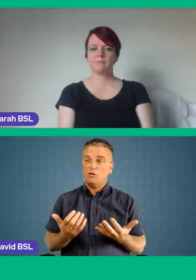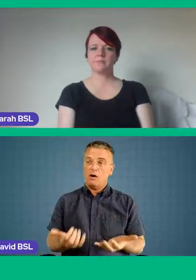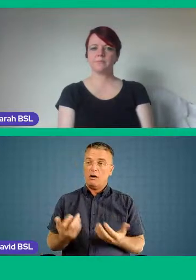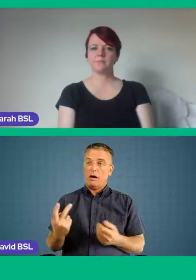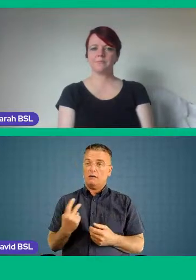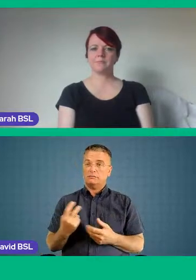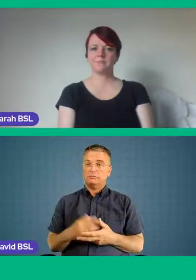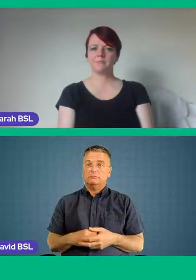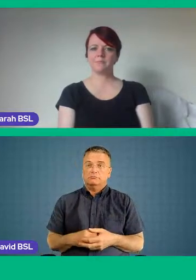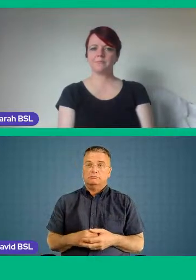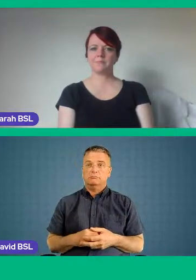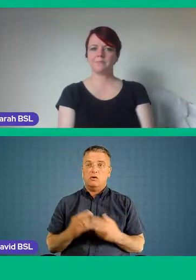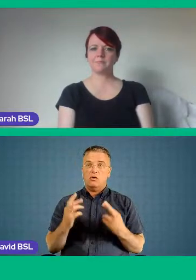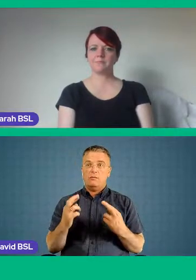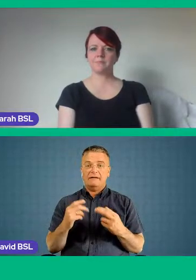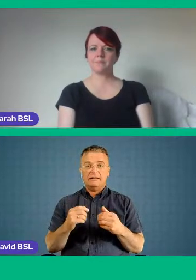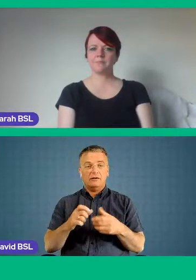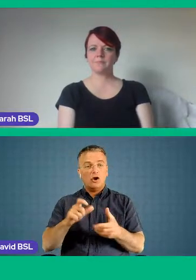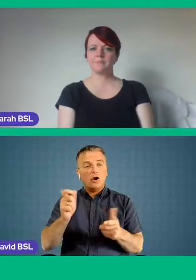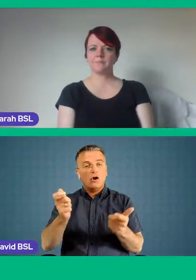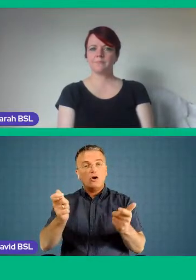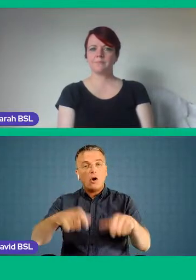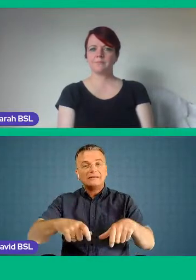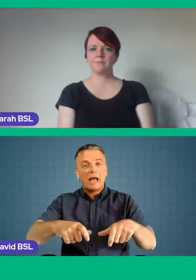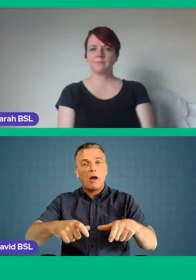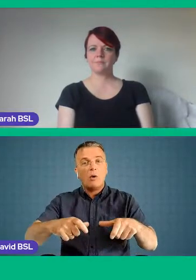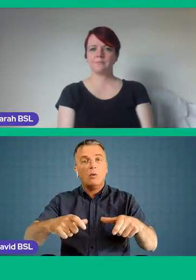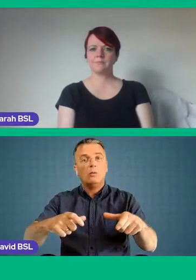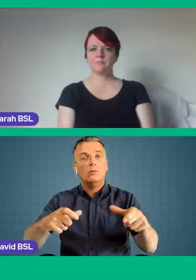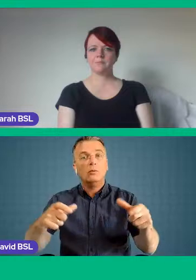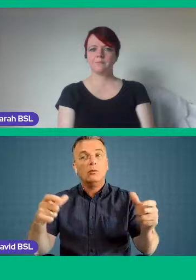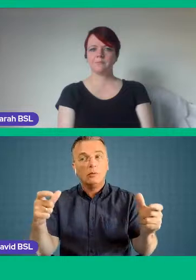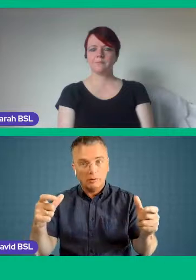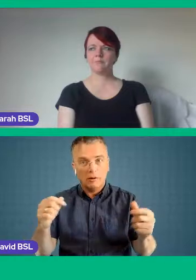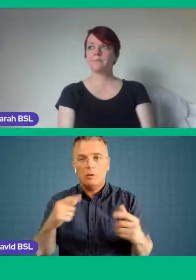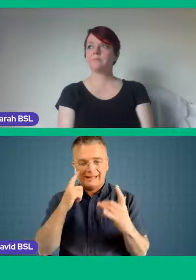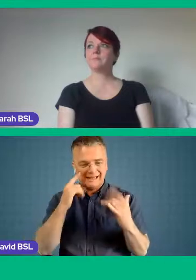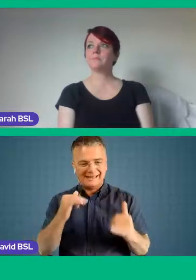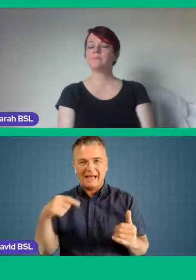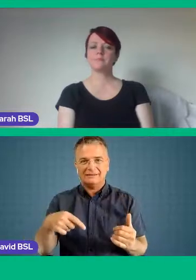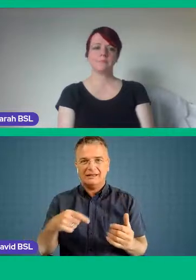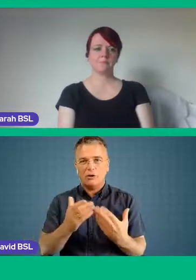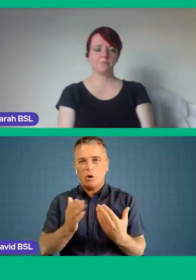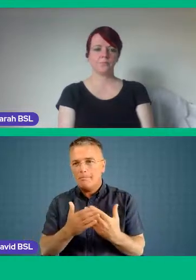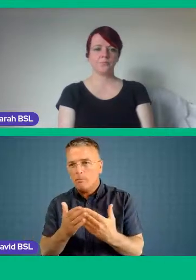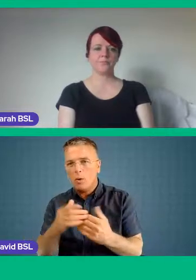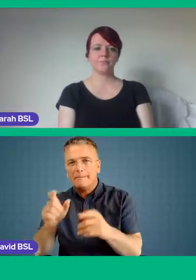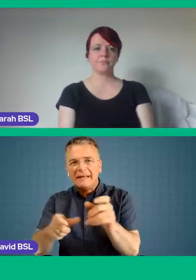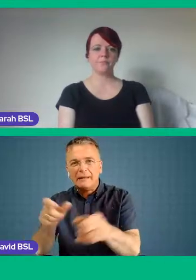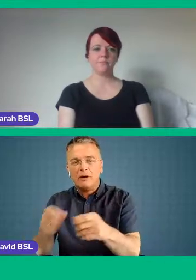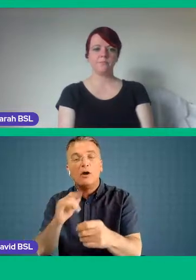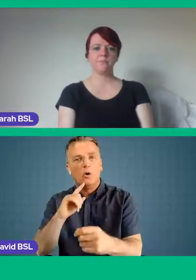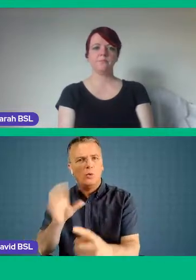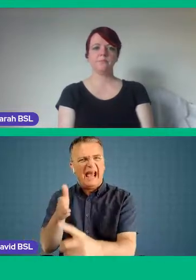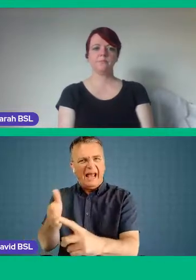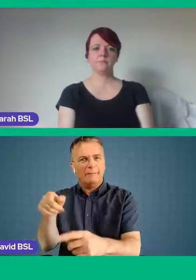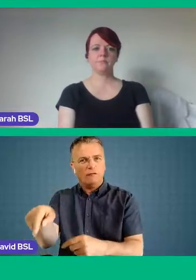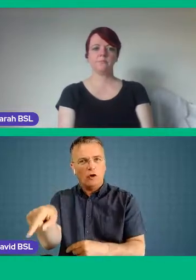hopefully this lockdown eases we will be able to test it on more of the people that we will intend the device